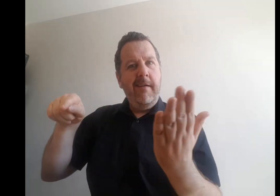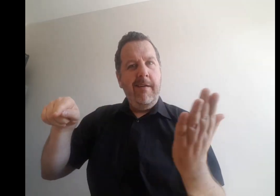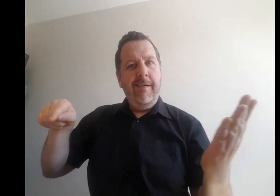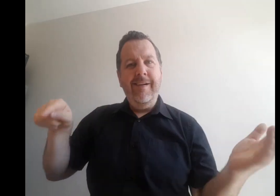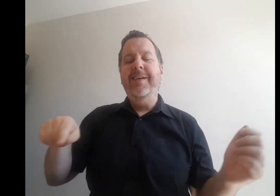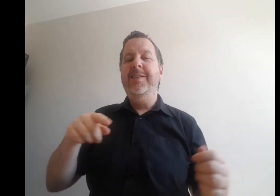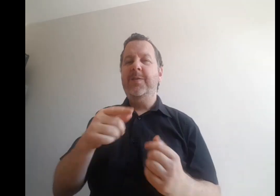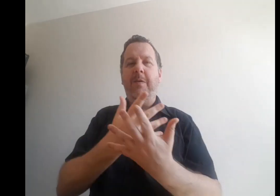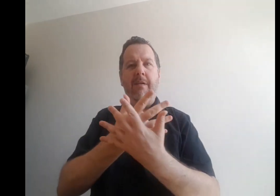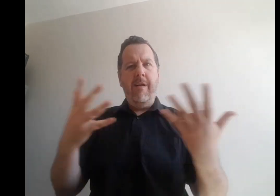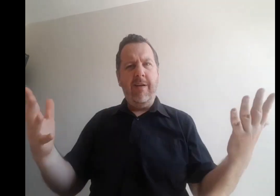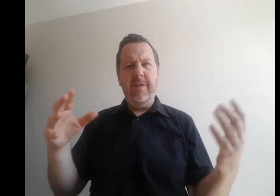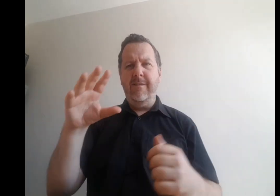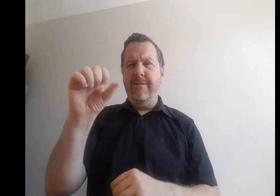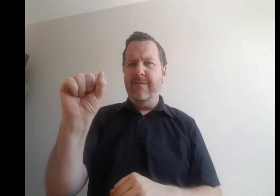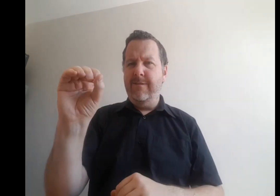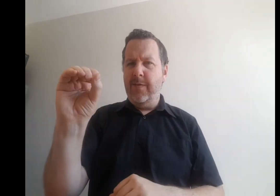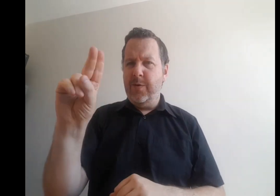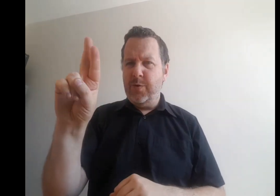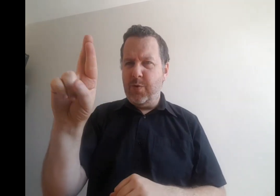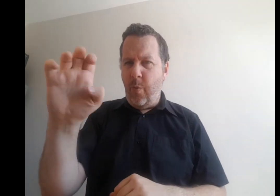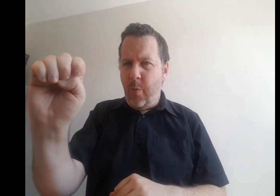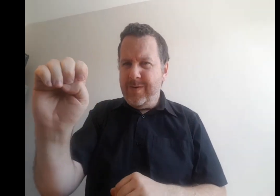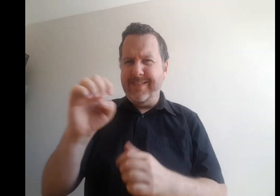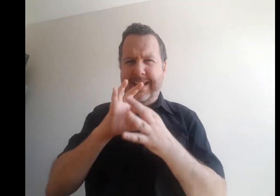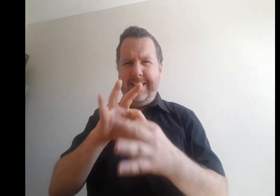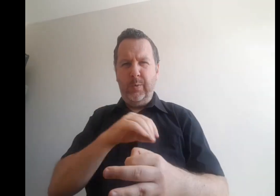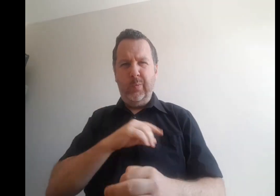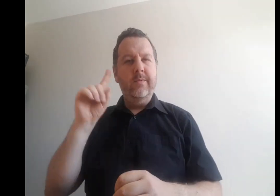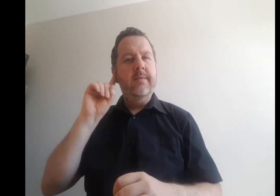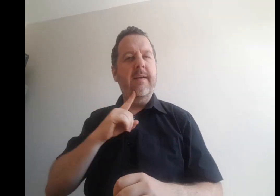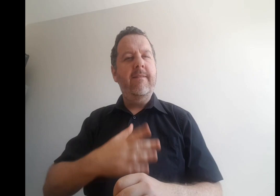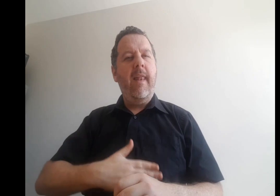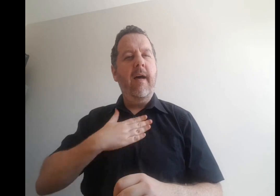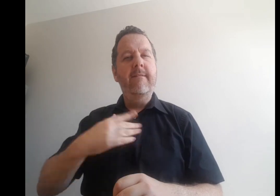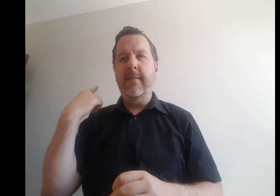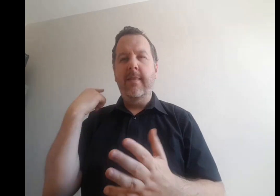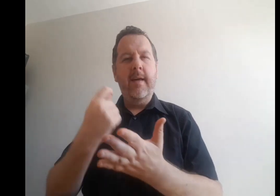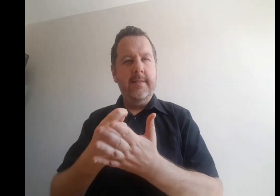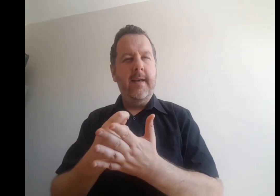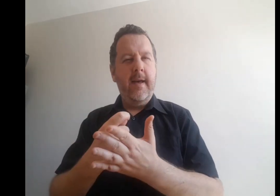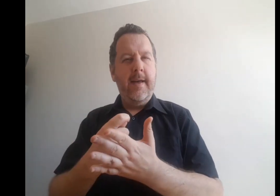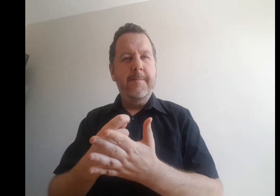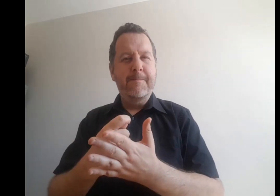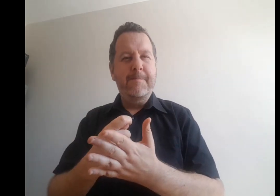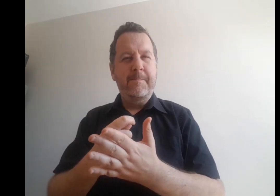So all these sources have little aspects of deaf life in them.